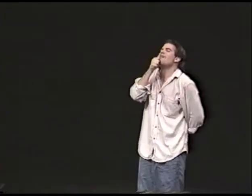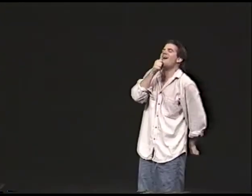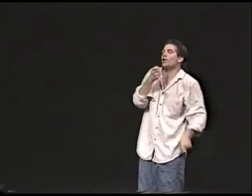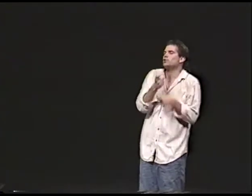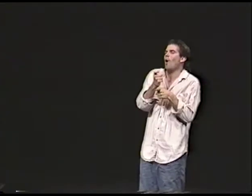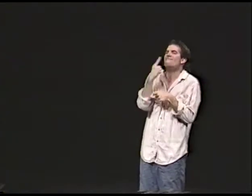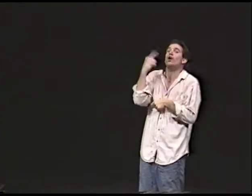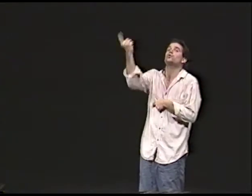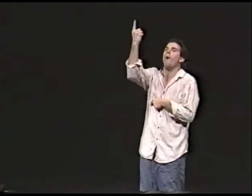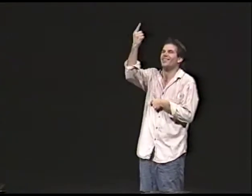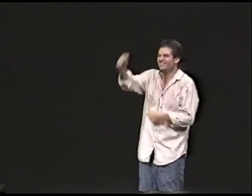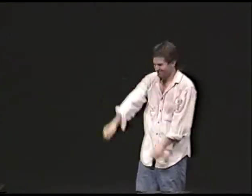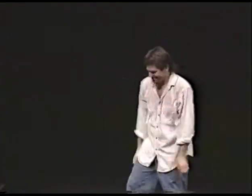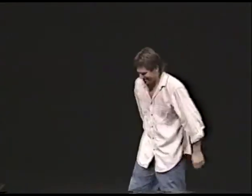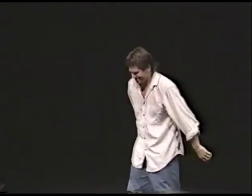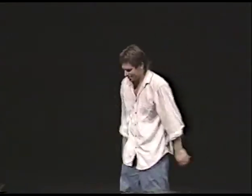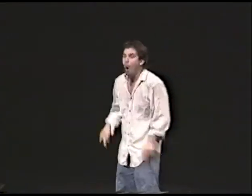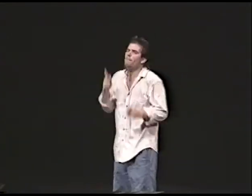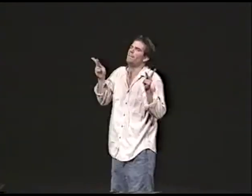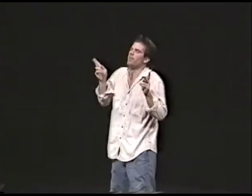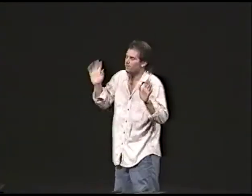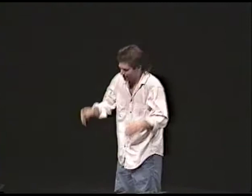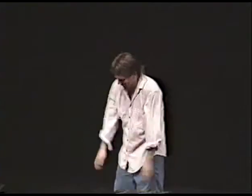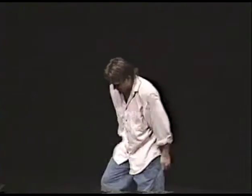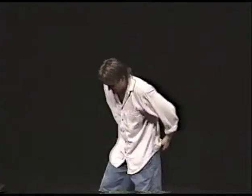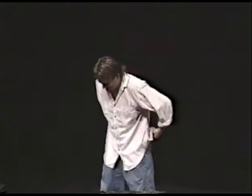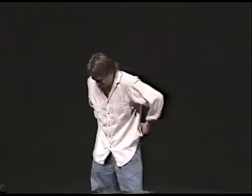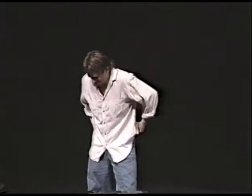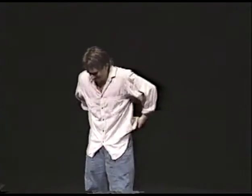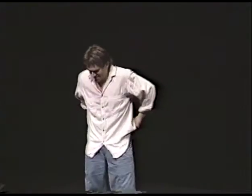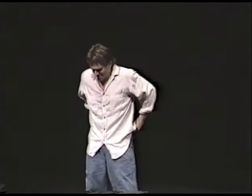And also I had some private jokes for someone or people or whatever.